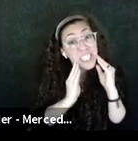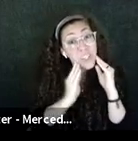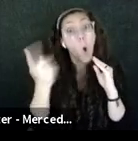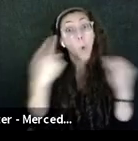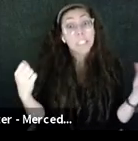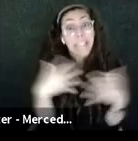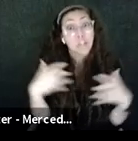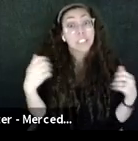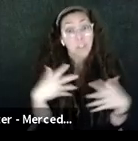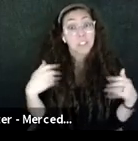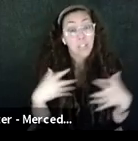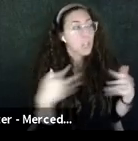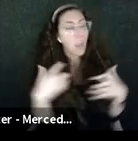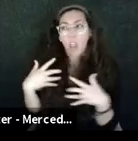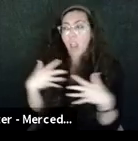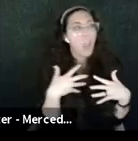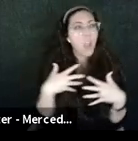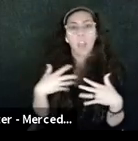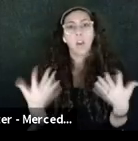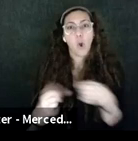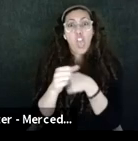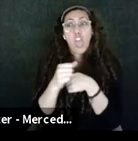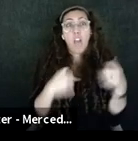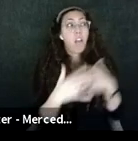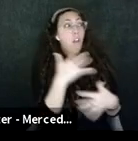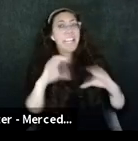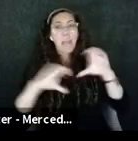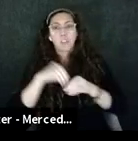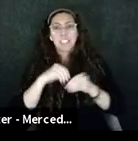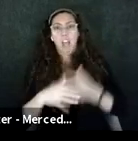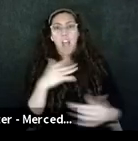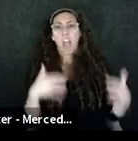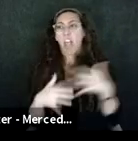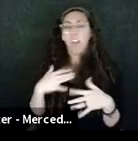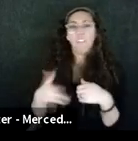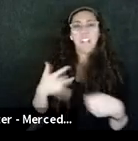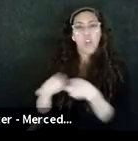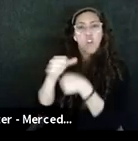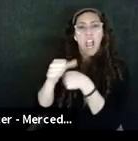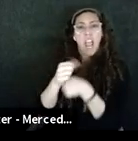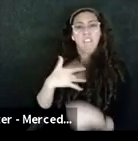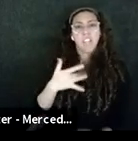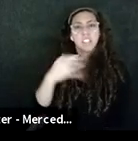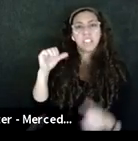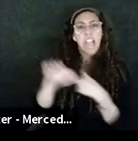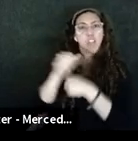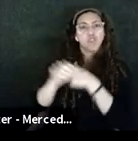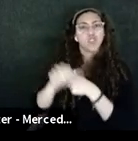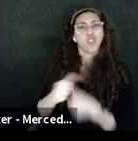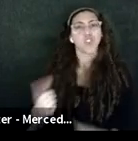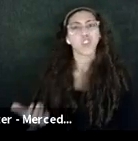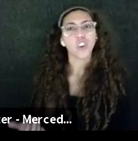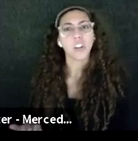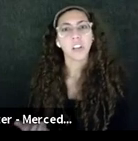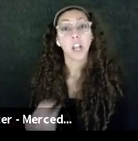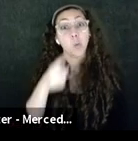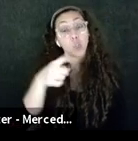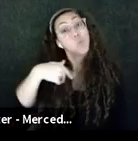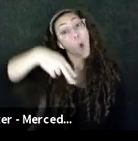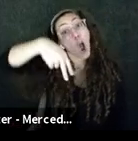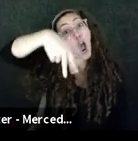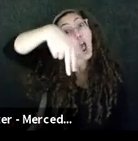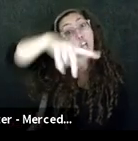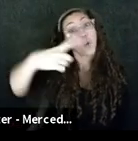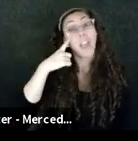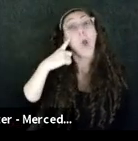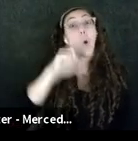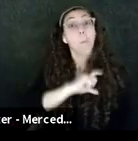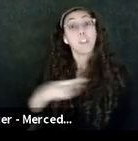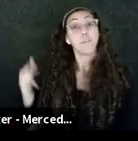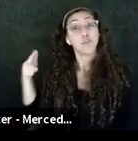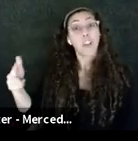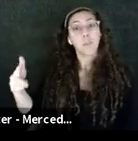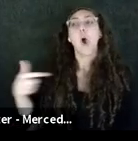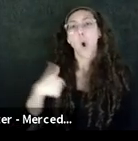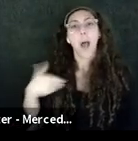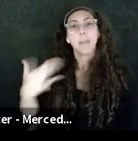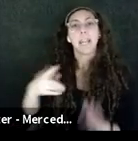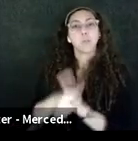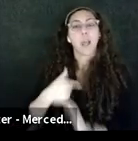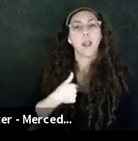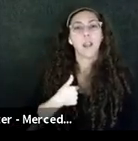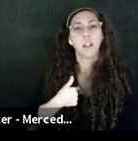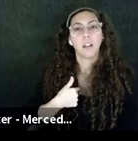Jason Williams: Or constantly living in a threat environment because when you walk down the street, you're not sure if a police officer drives by if you're the next one right now like that has an effect on our bodies.